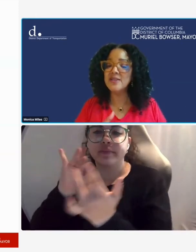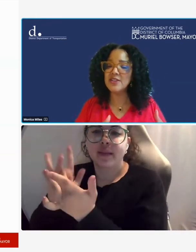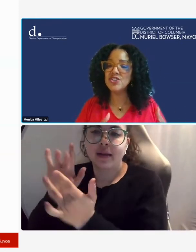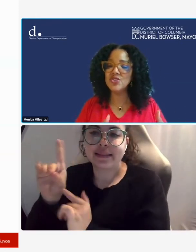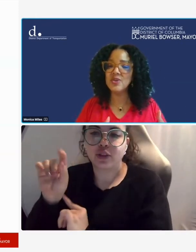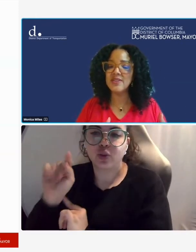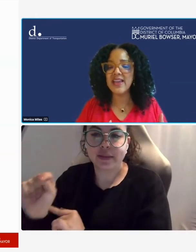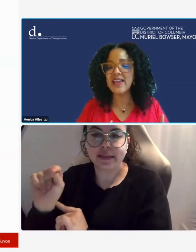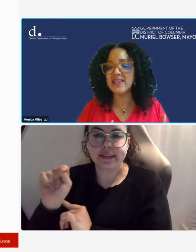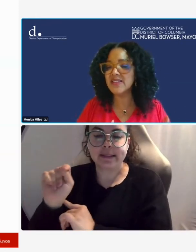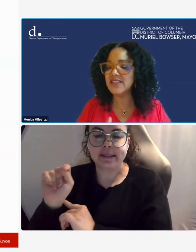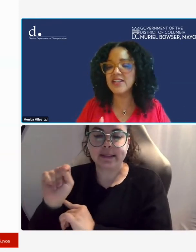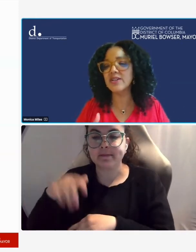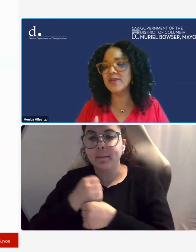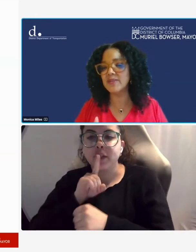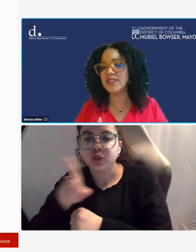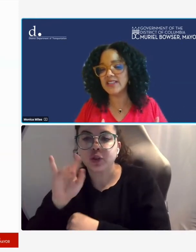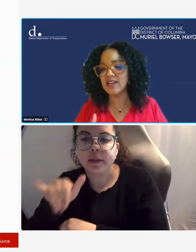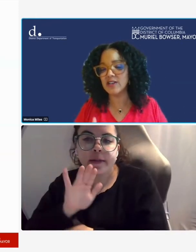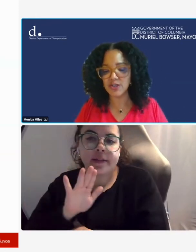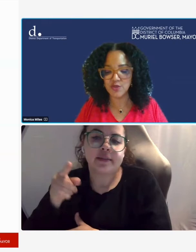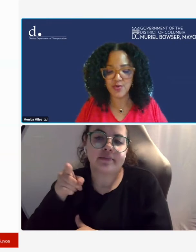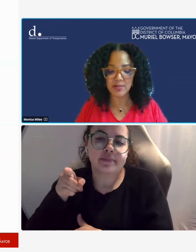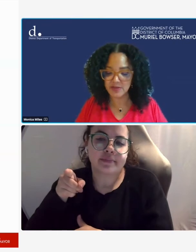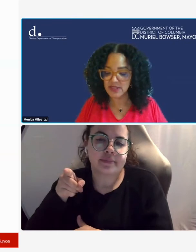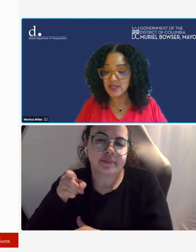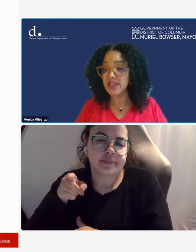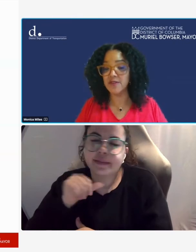sure that this is going to be something that's not going to cause you problems in the future